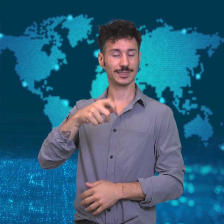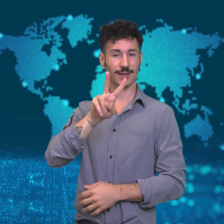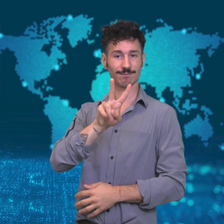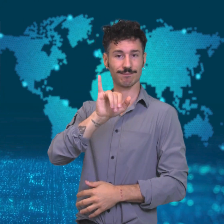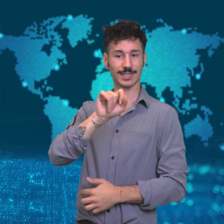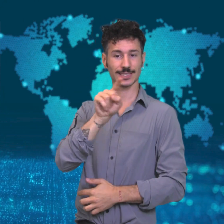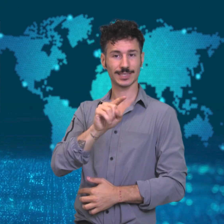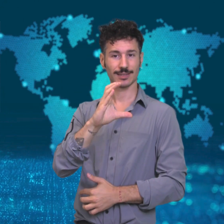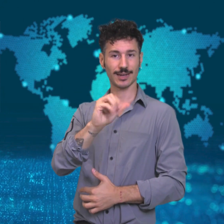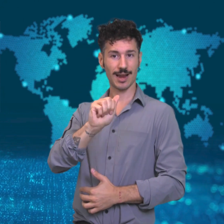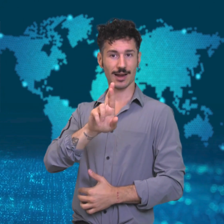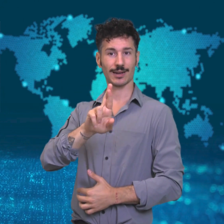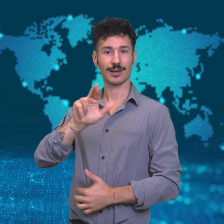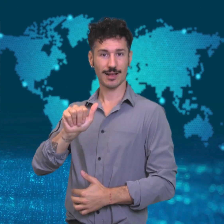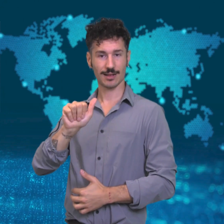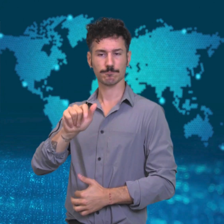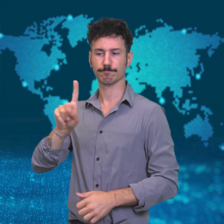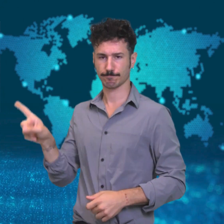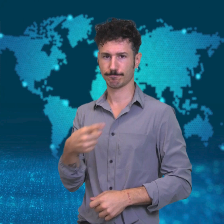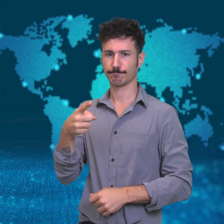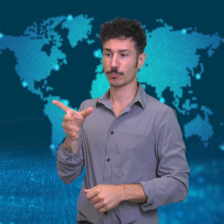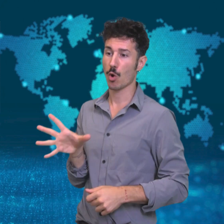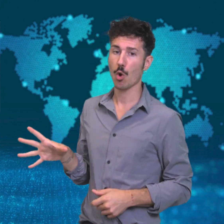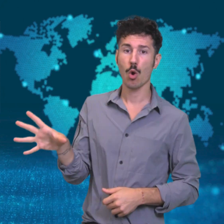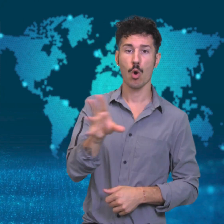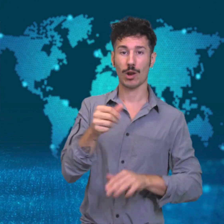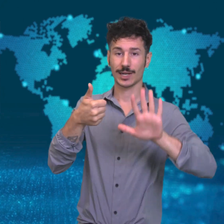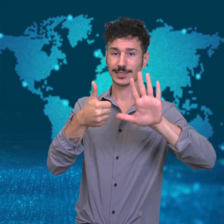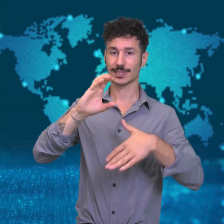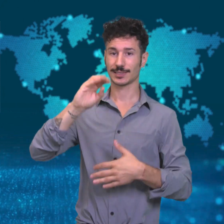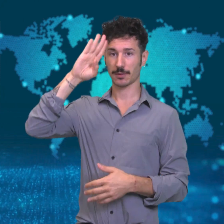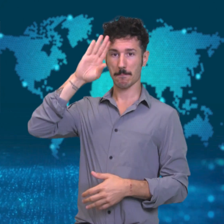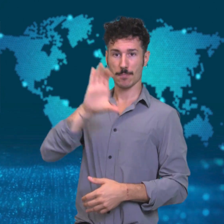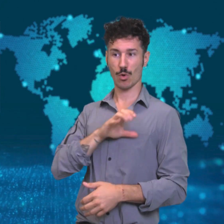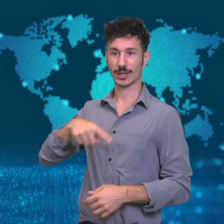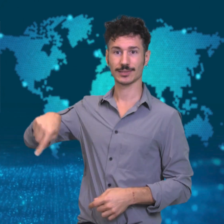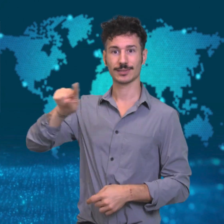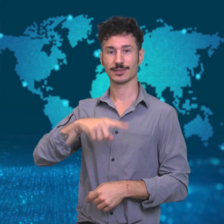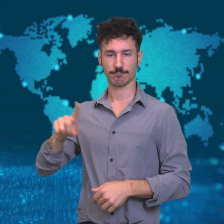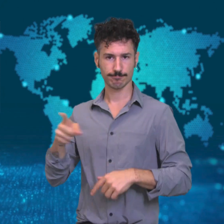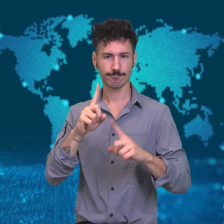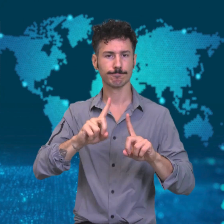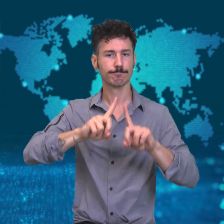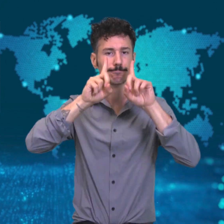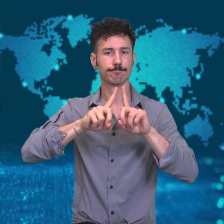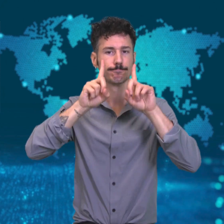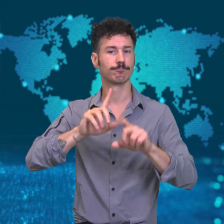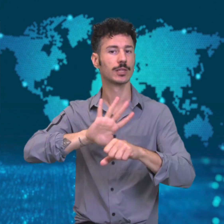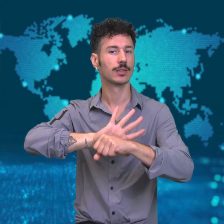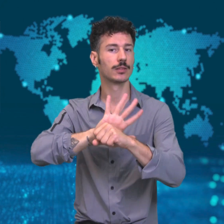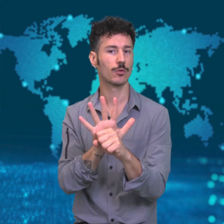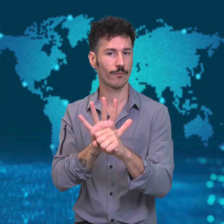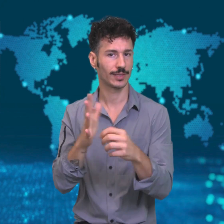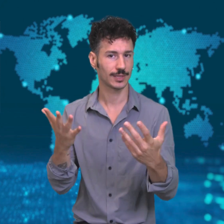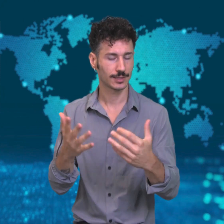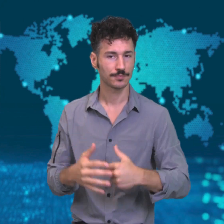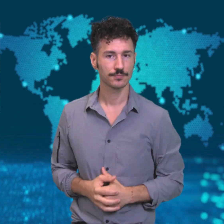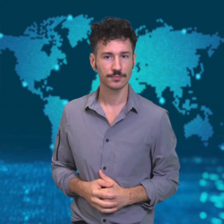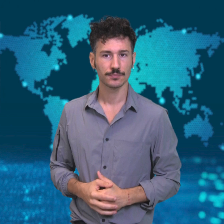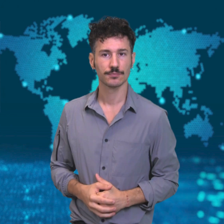President Vizcarra said that all 60 police officers would now be tested for COVID-19.